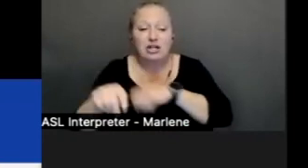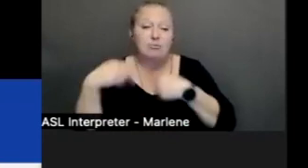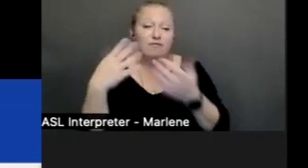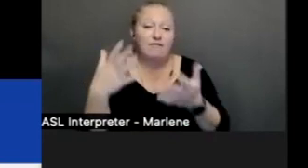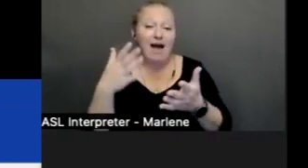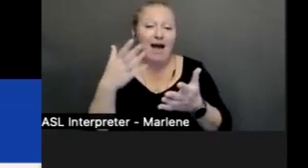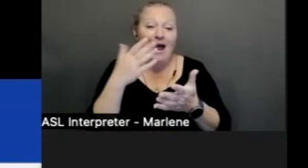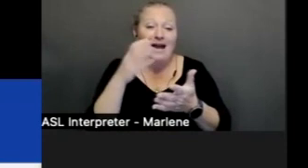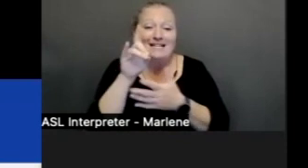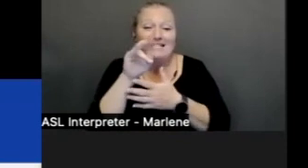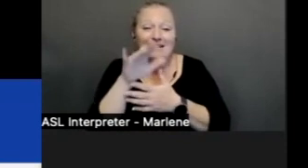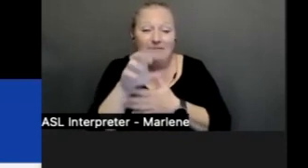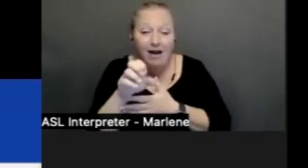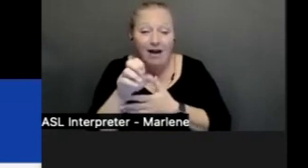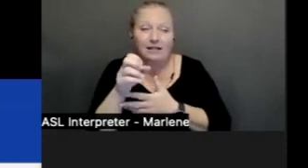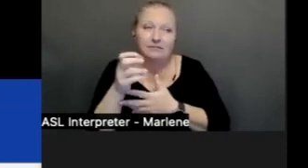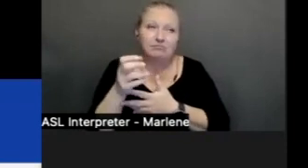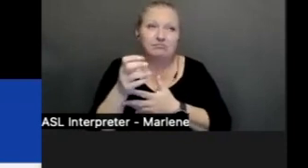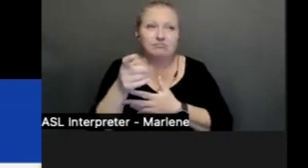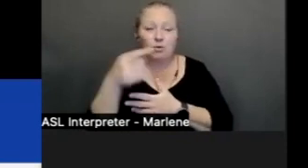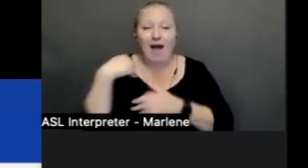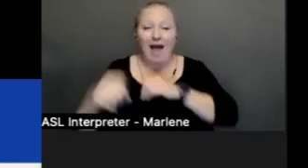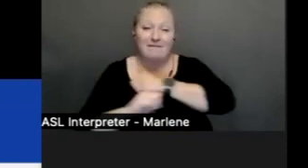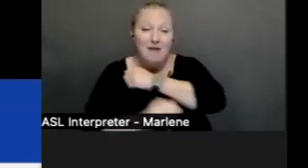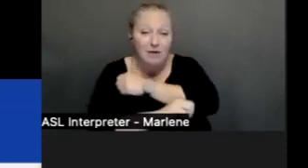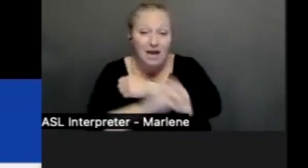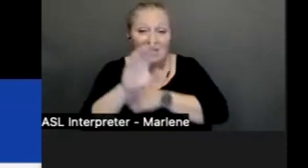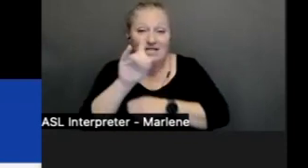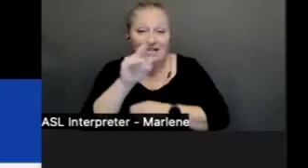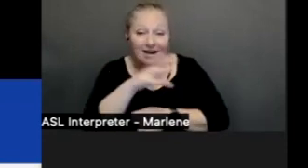one thing around that too is kind of just you have your foundational devices and Internet access but